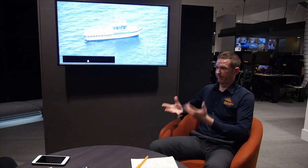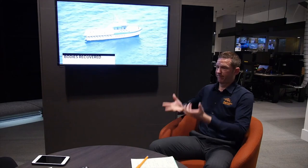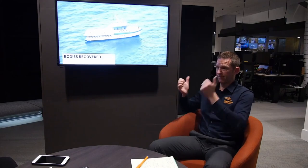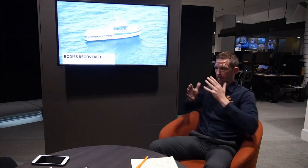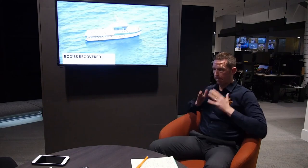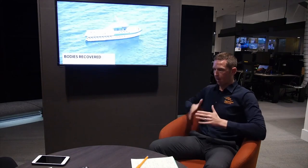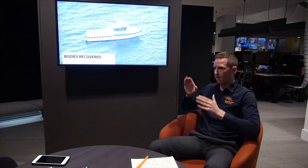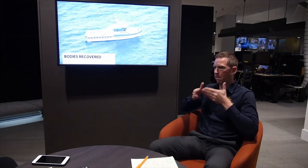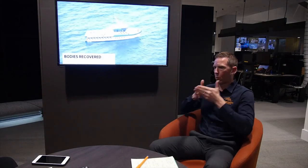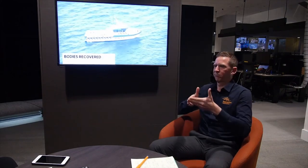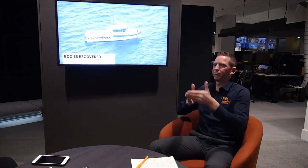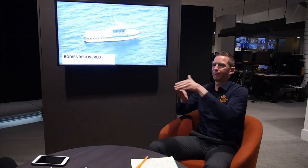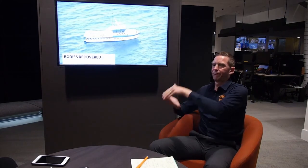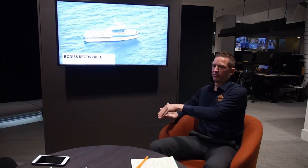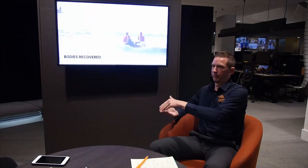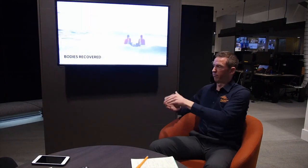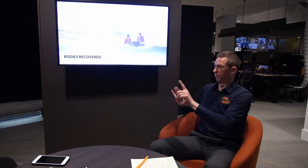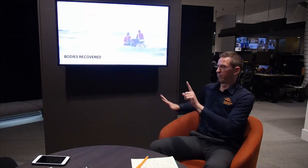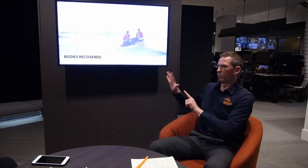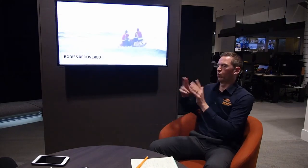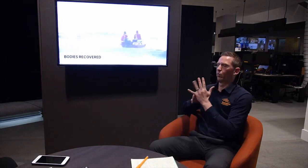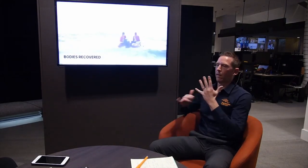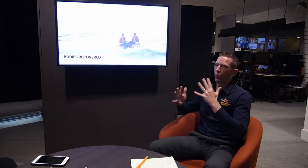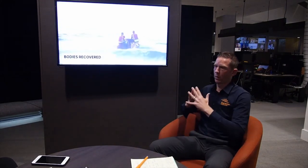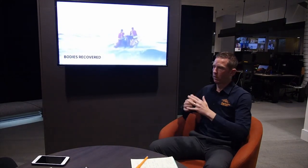They recovered bodies from the boat that capsized off the shores of NSW.